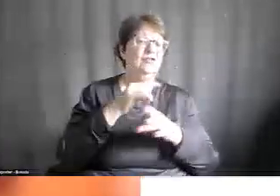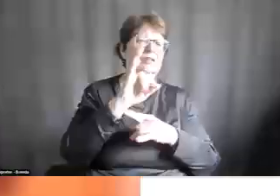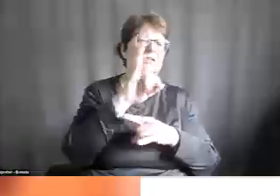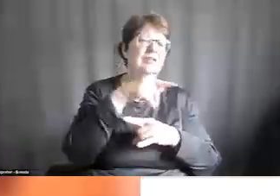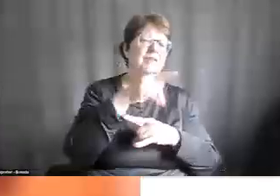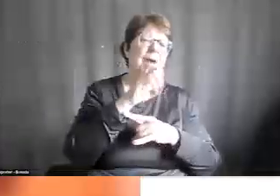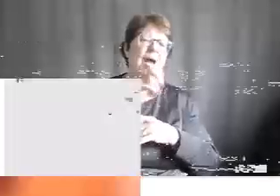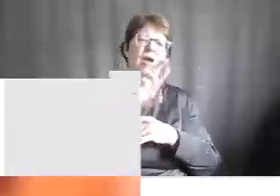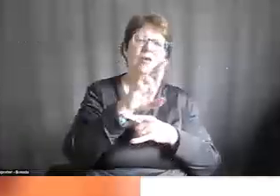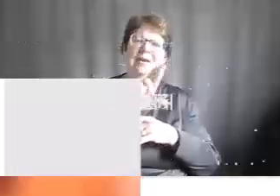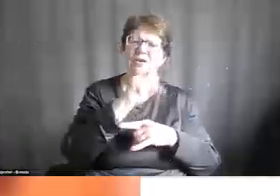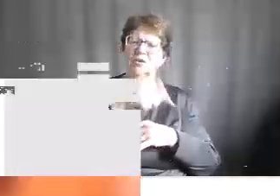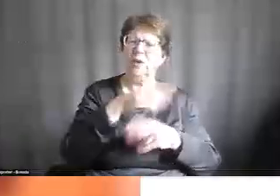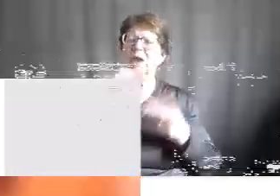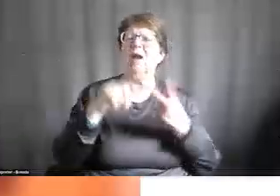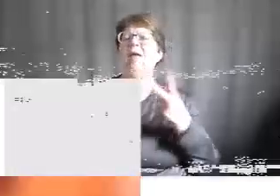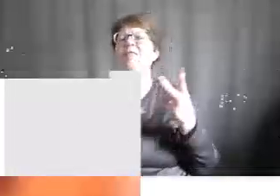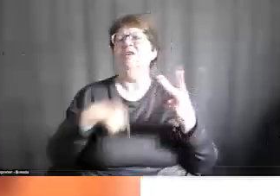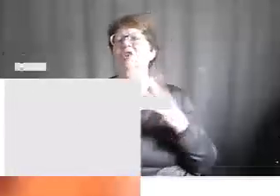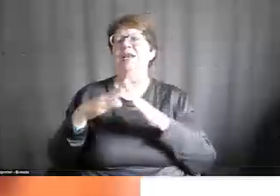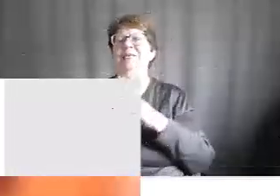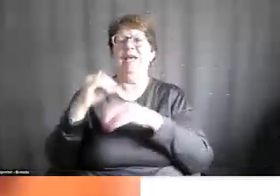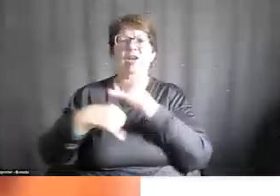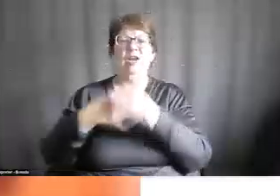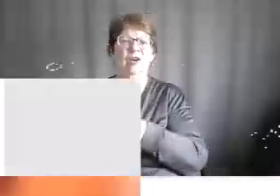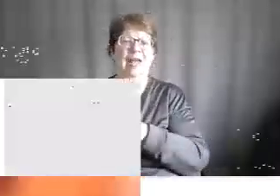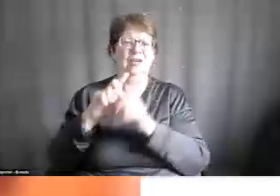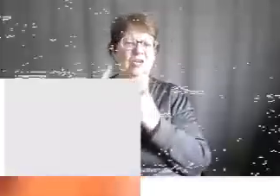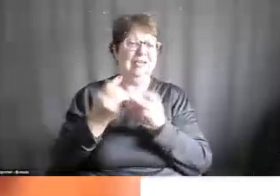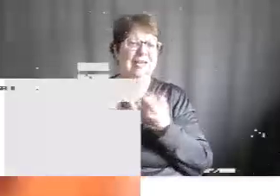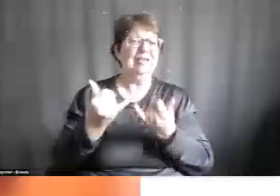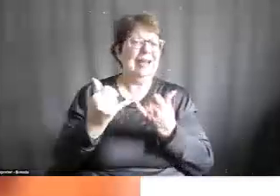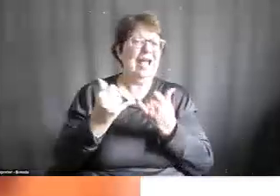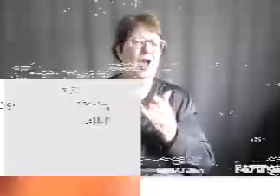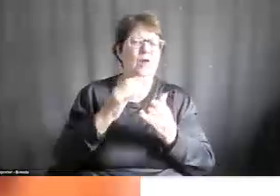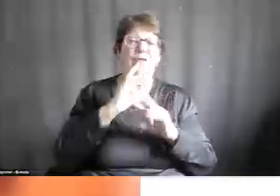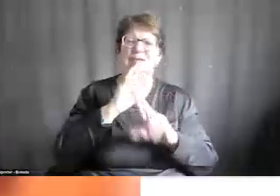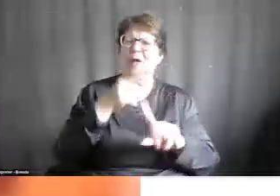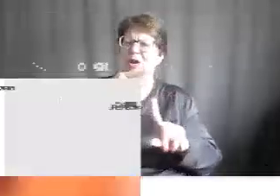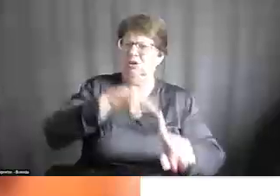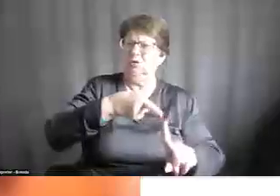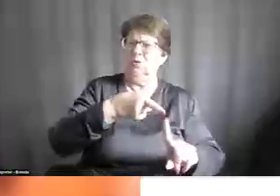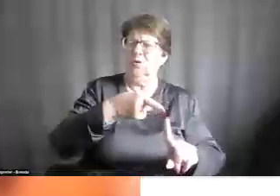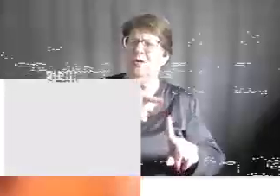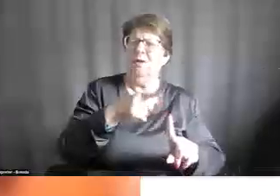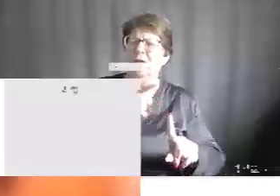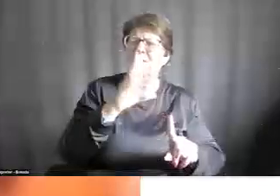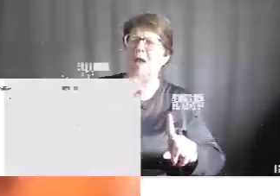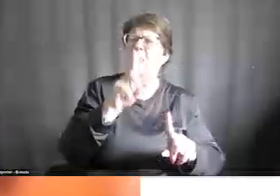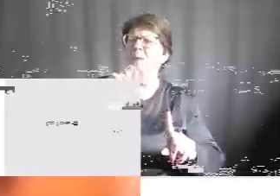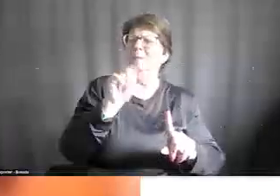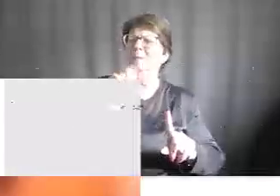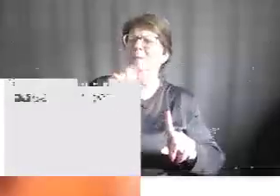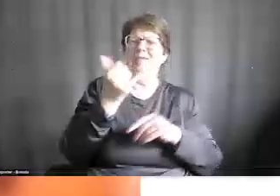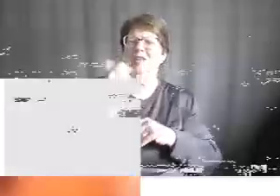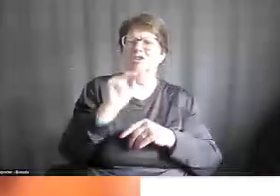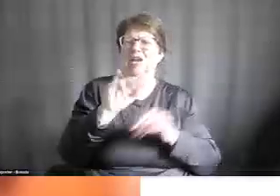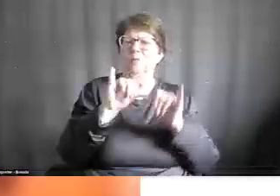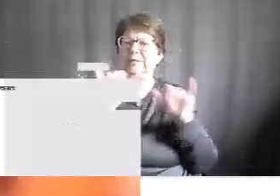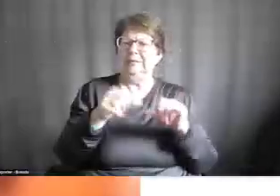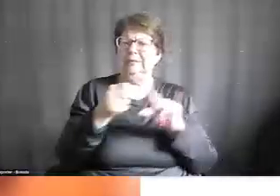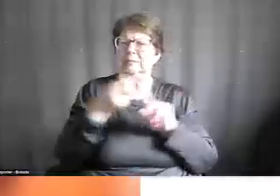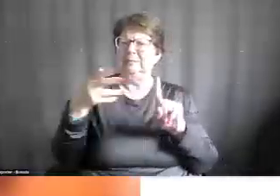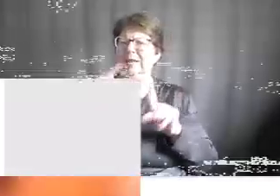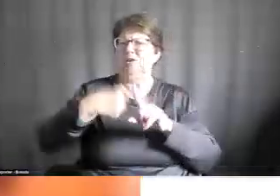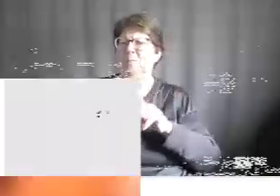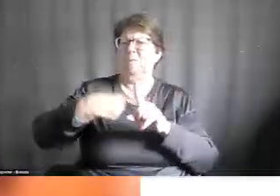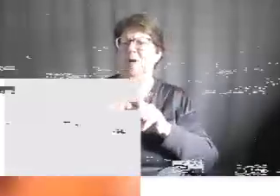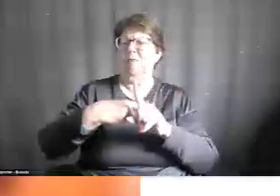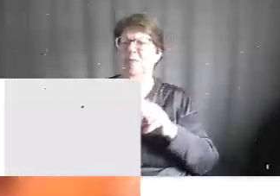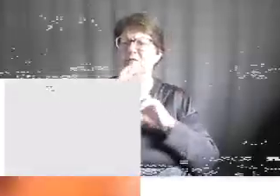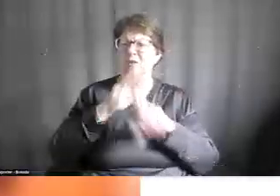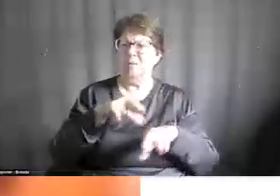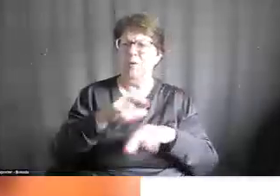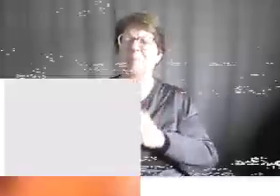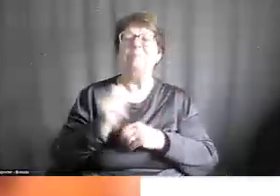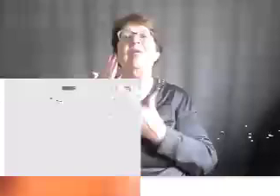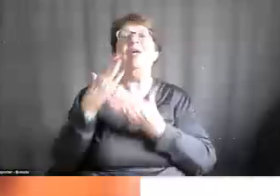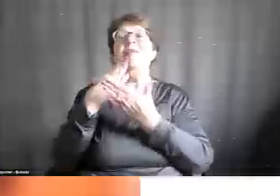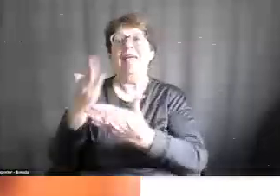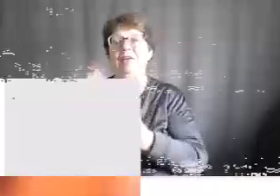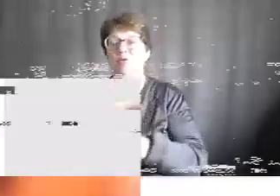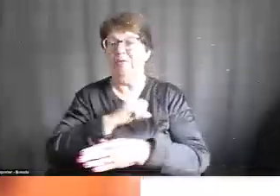Boardroom: Today, we're specifically responding to the update in the January system expansion Monthly Status Report. First of all, thank you to staff for these reports, they are incredibly helpful.